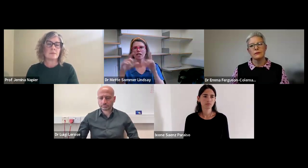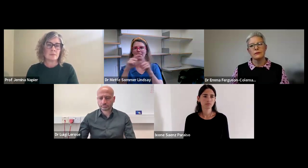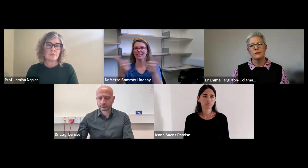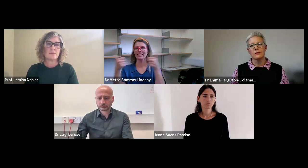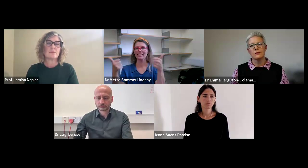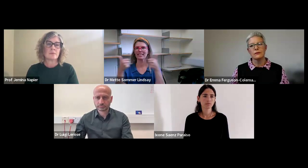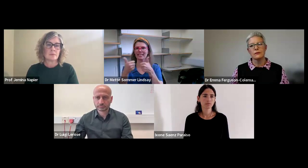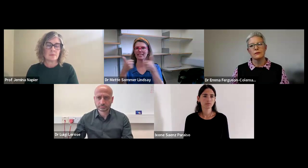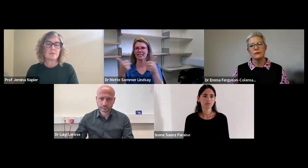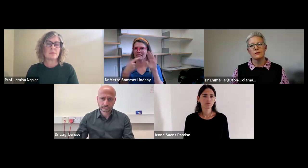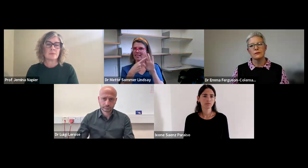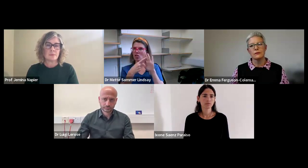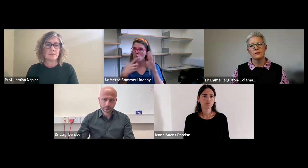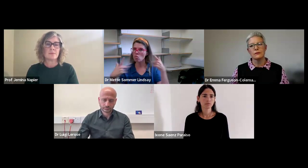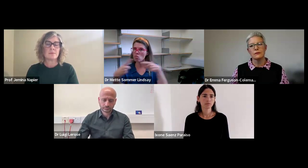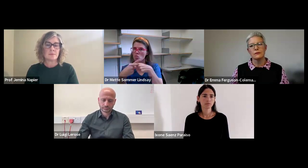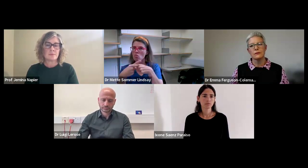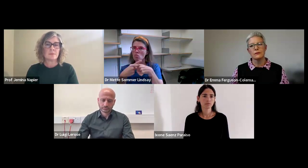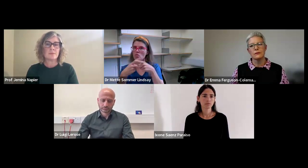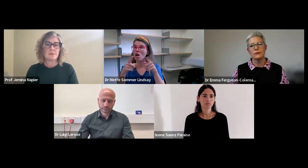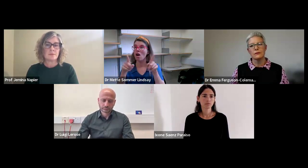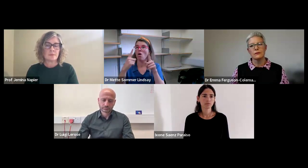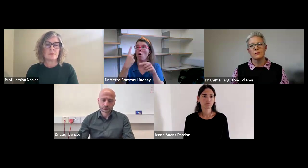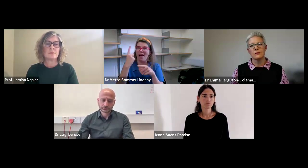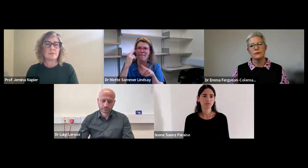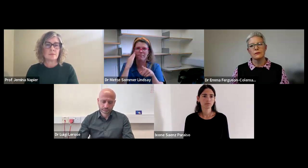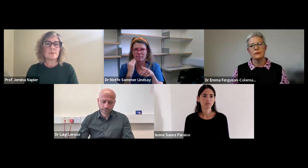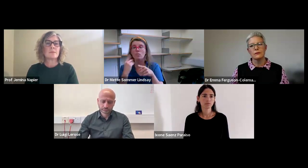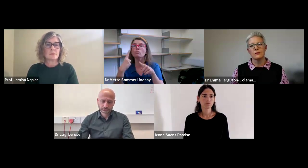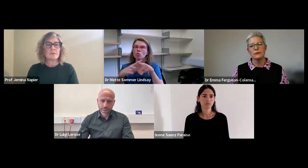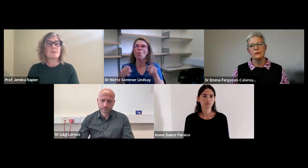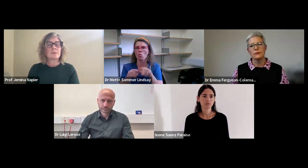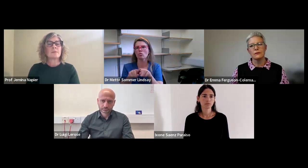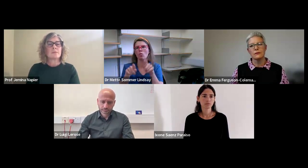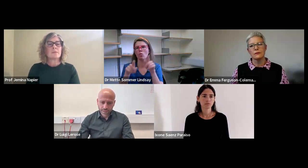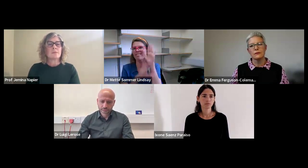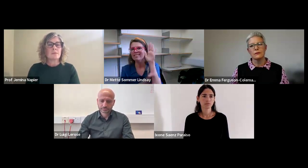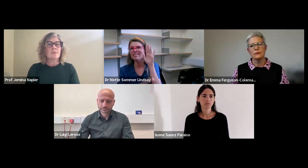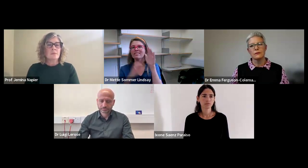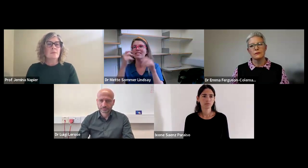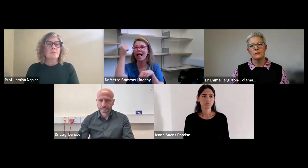backgrounds, and obviously the stipulation of having completed a PhD is, in itself, a barrier